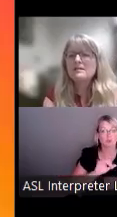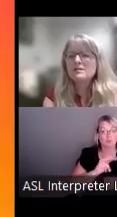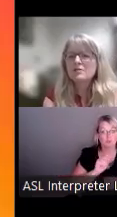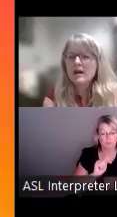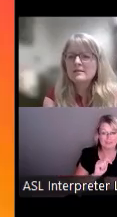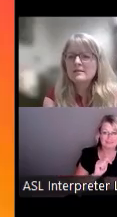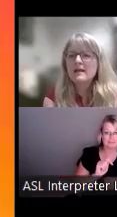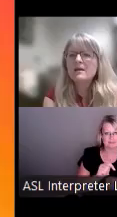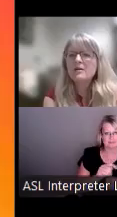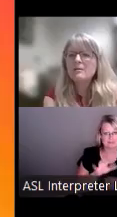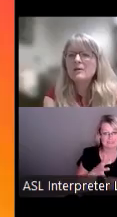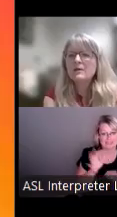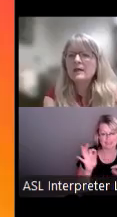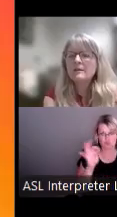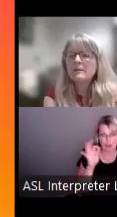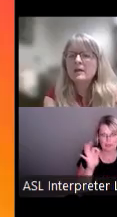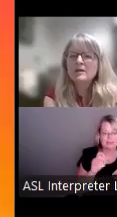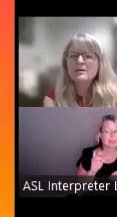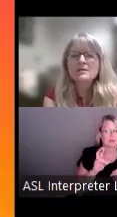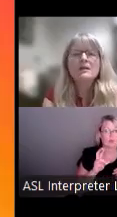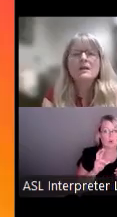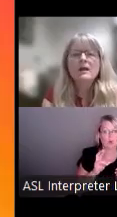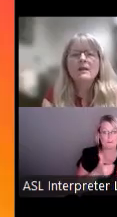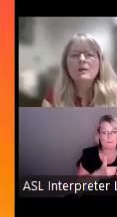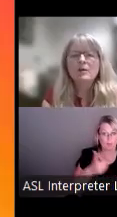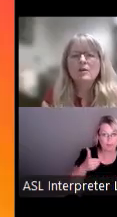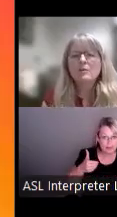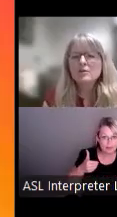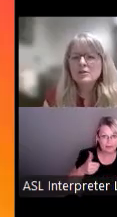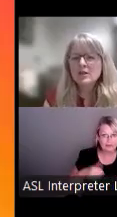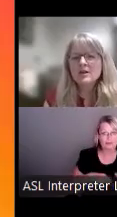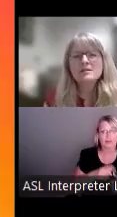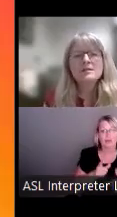distracting or pulling apart, and then when you're pushing on